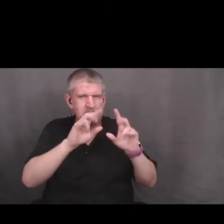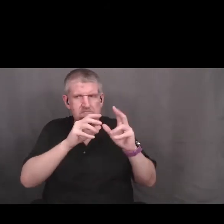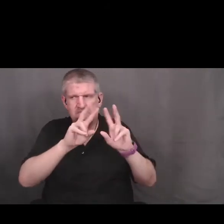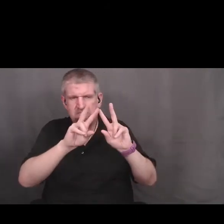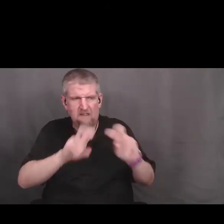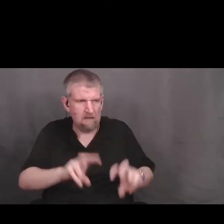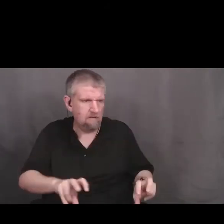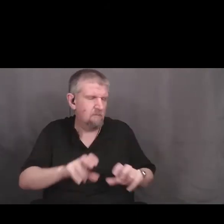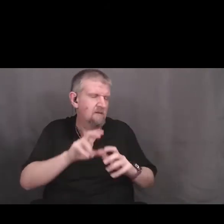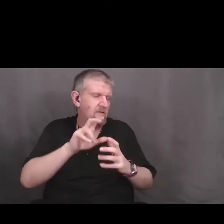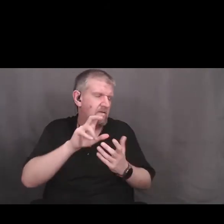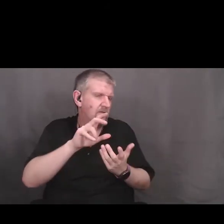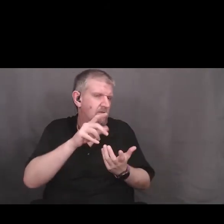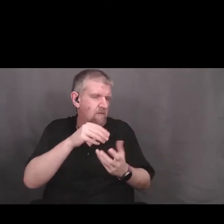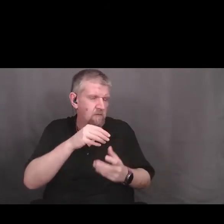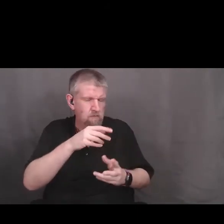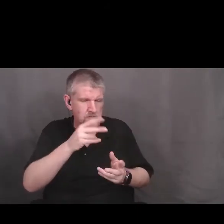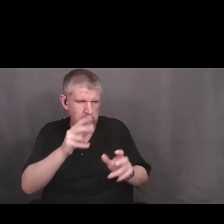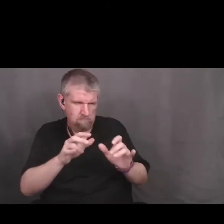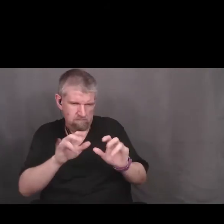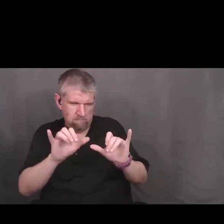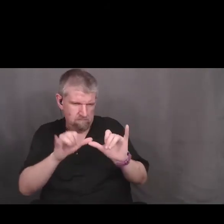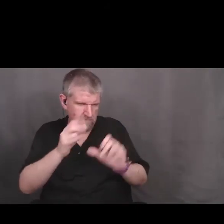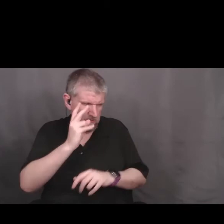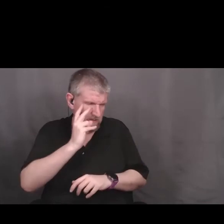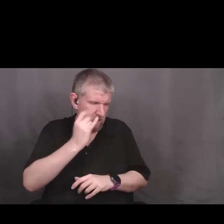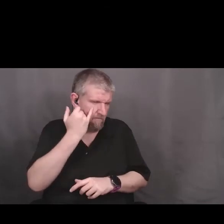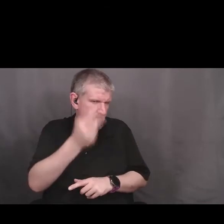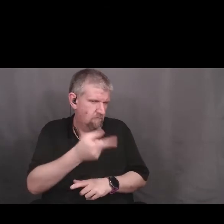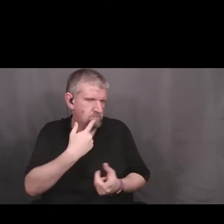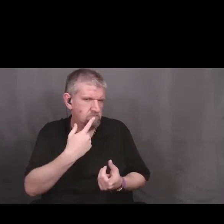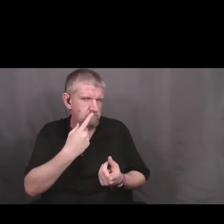to determine if someone is eligible for vocational rehabilitation services.